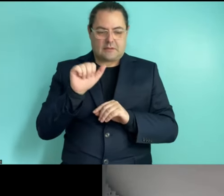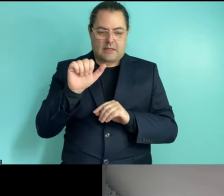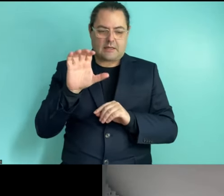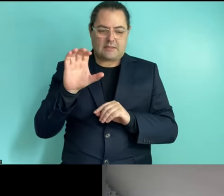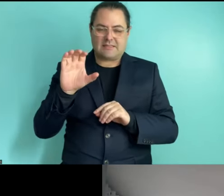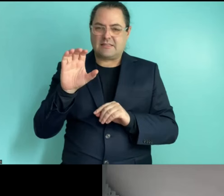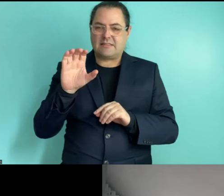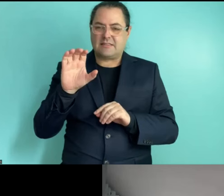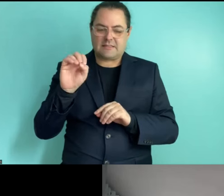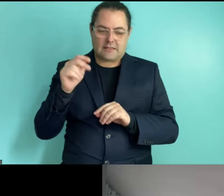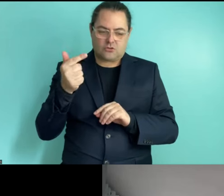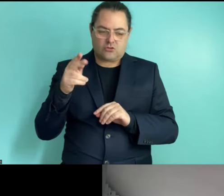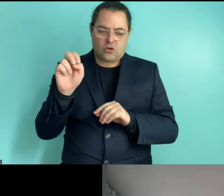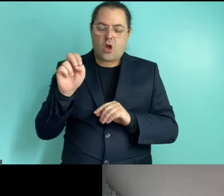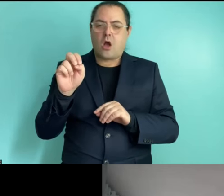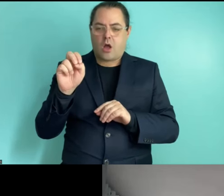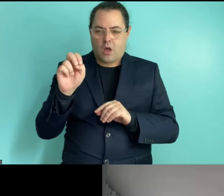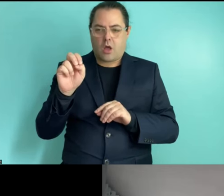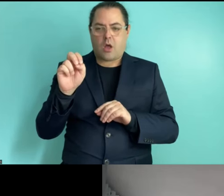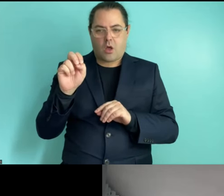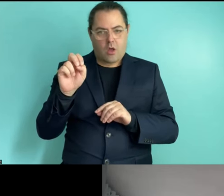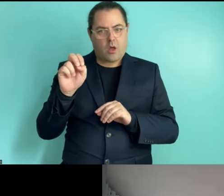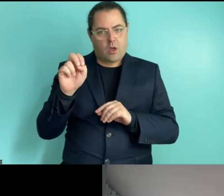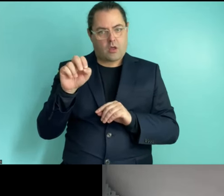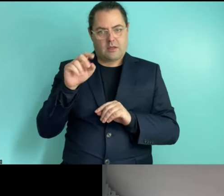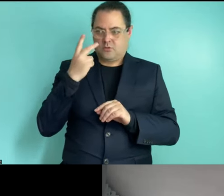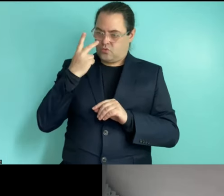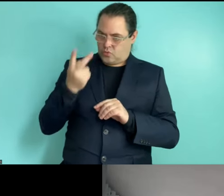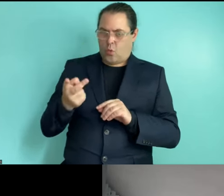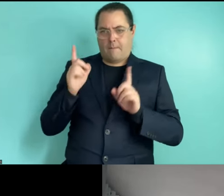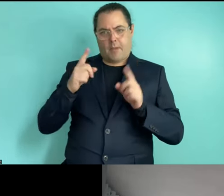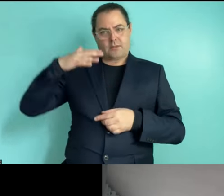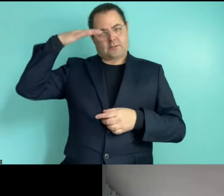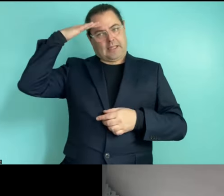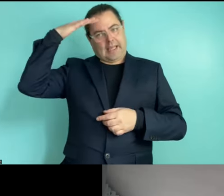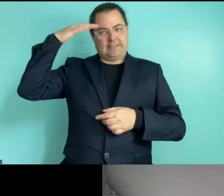the opportunity to start this cadet program. 14:24:00 And it's very encouraging to see